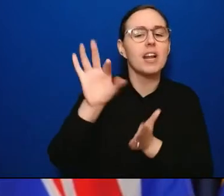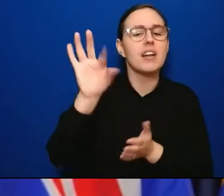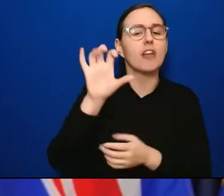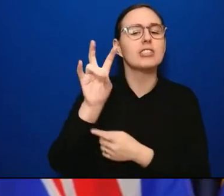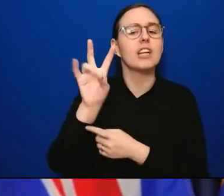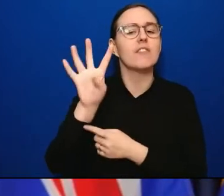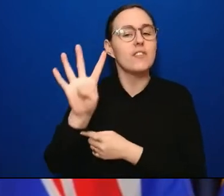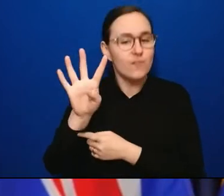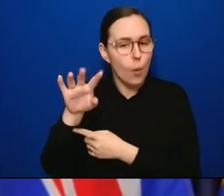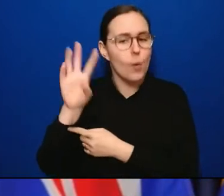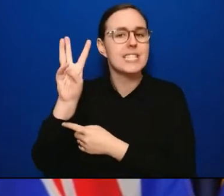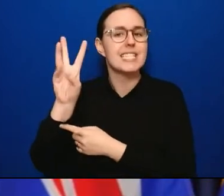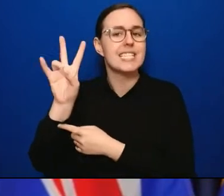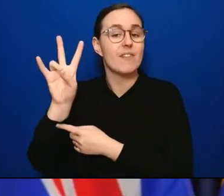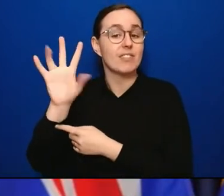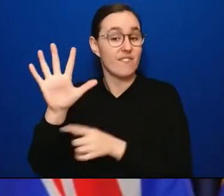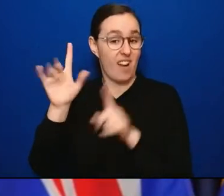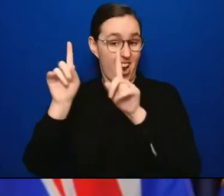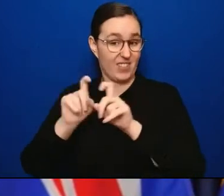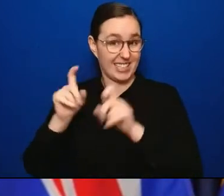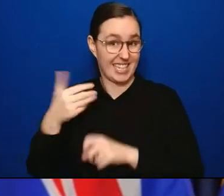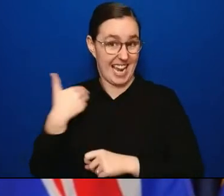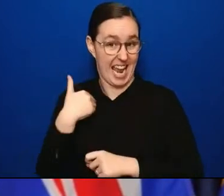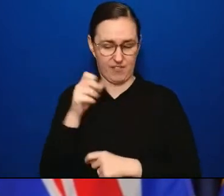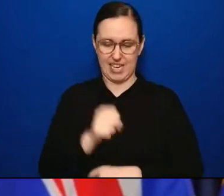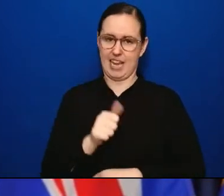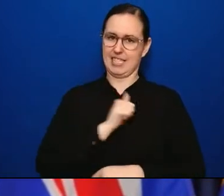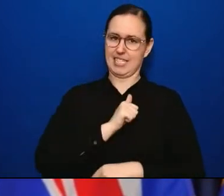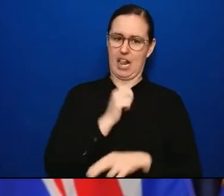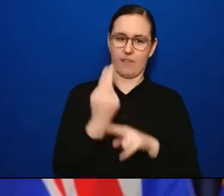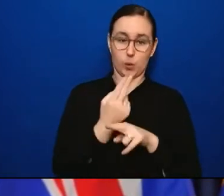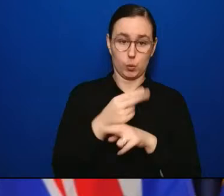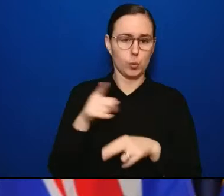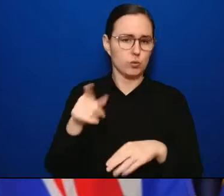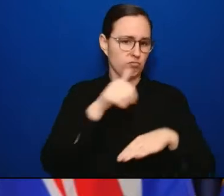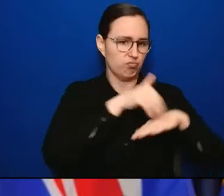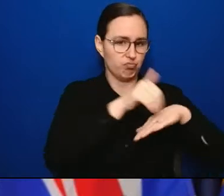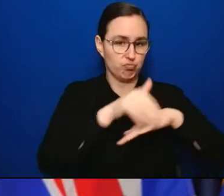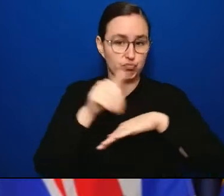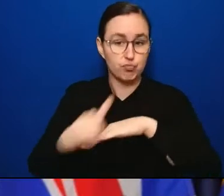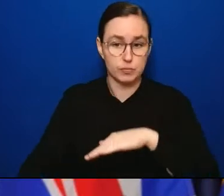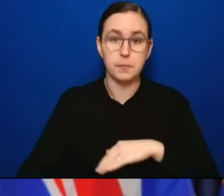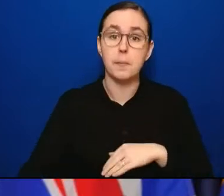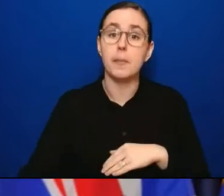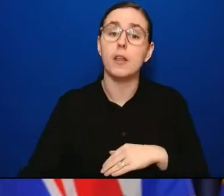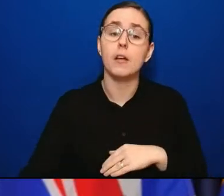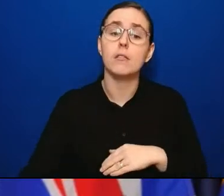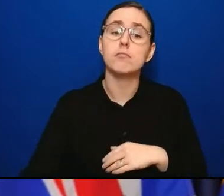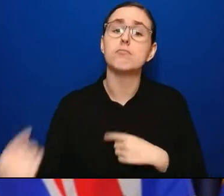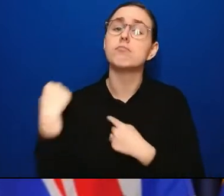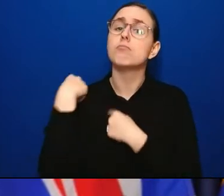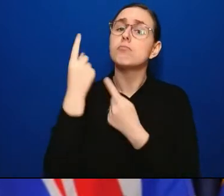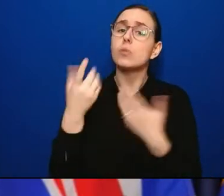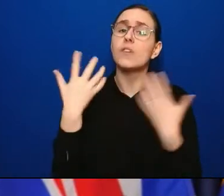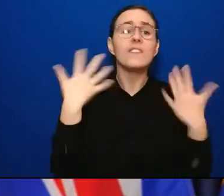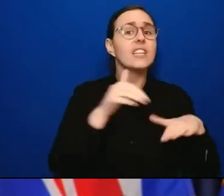province. To date 3.3 million tests have been distributed to K